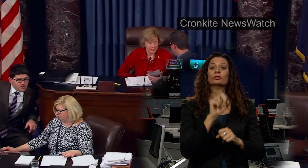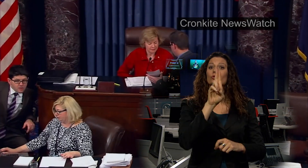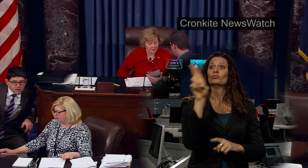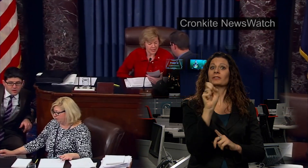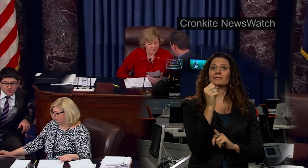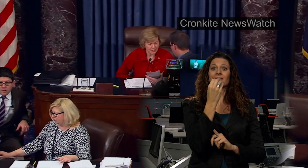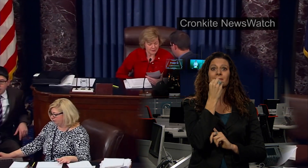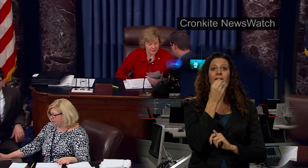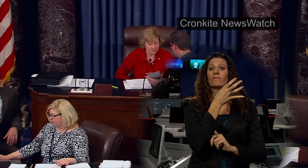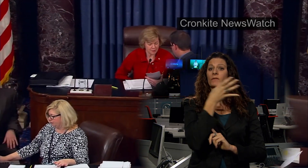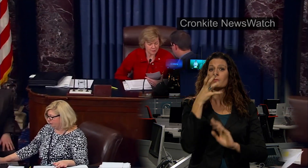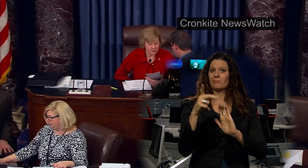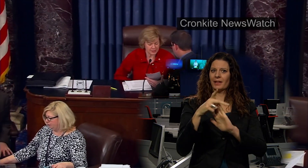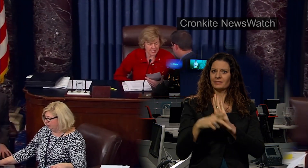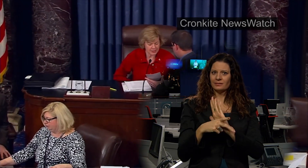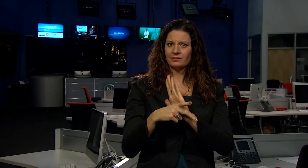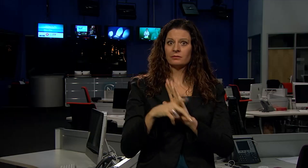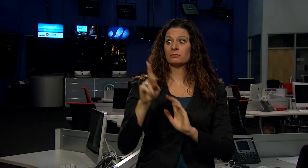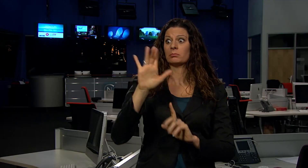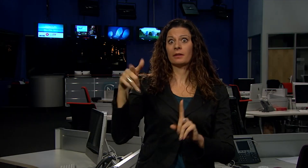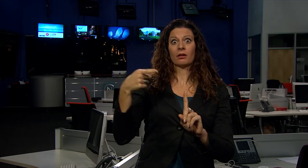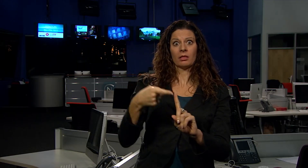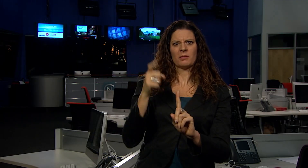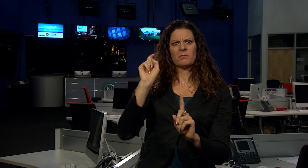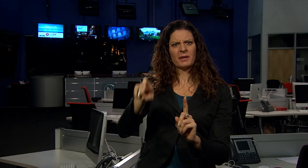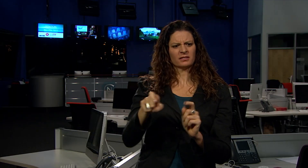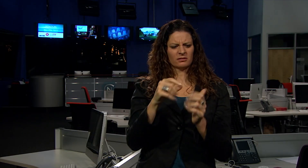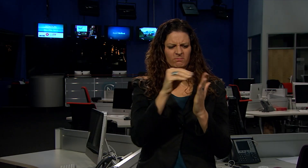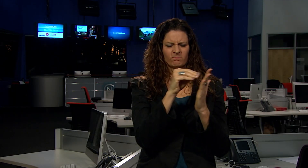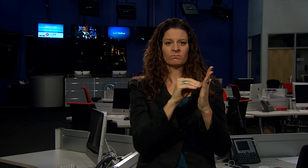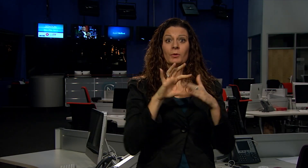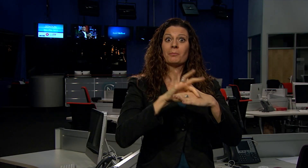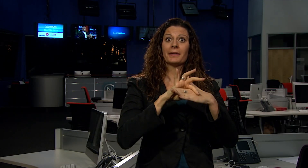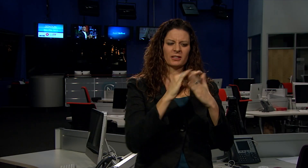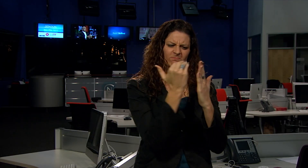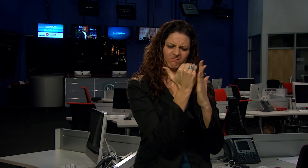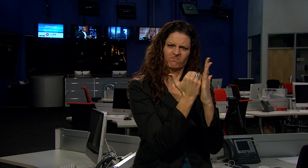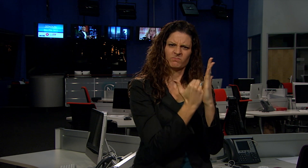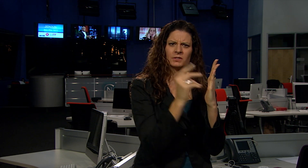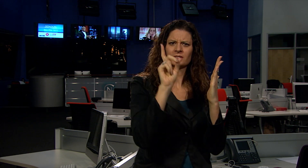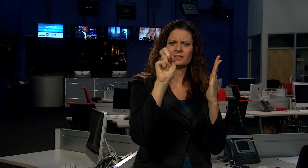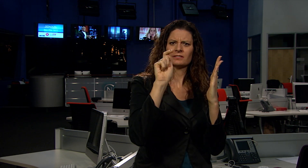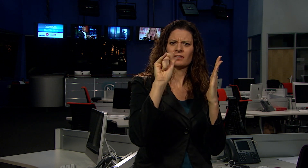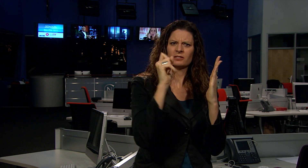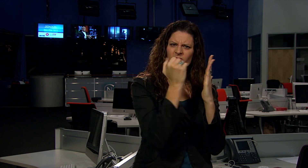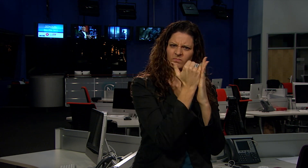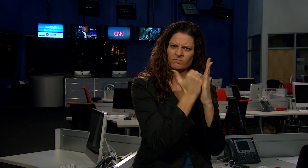POLICIES IN THE UNITED STATES. THE BILL REQUIRES MEAT SUPPLIERS TO LABEL THEIR PRODUCTS IN